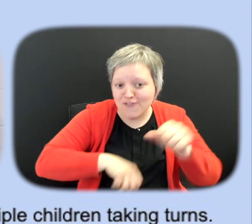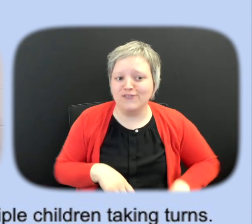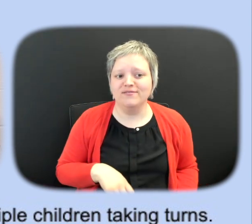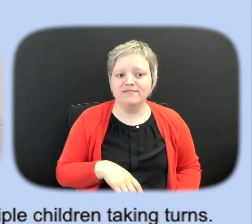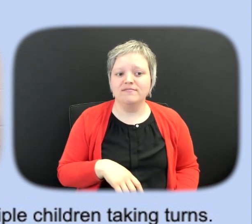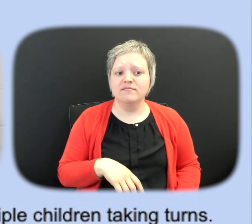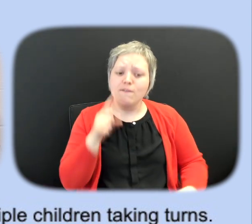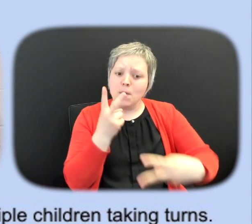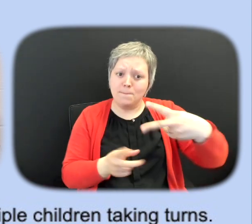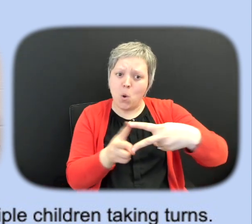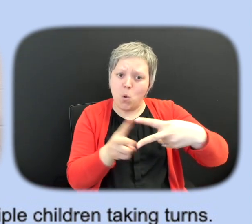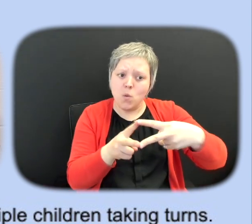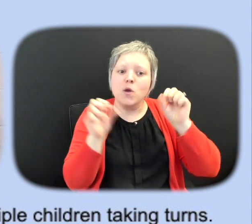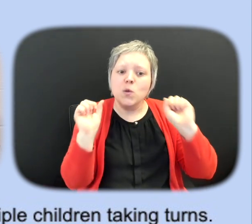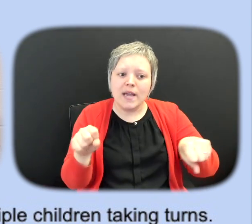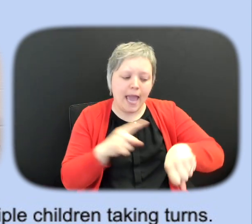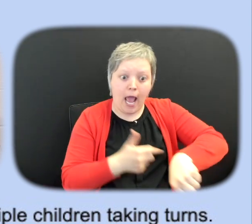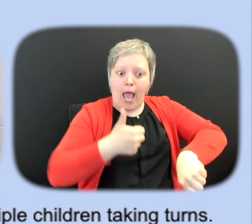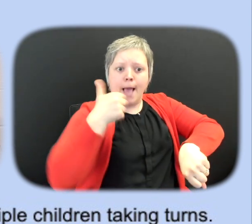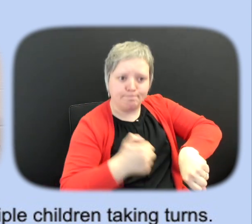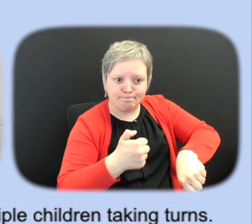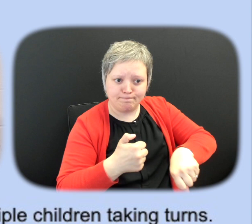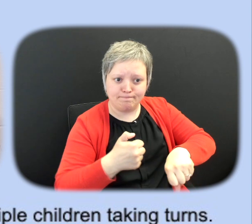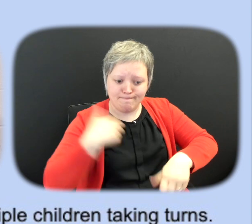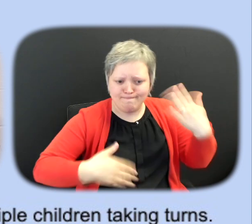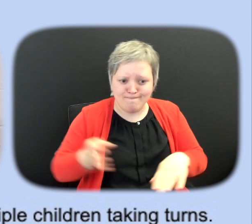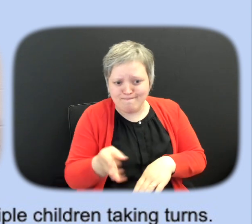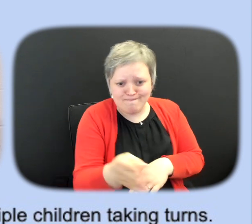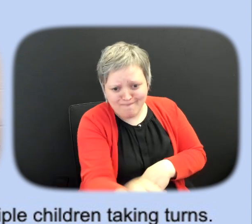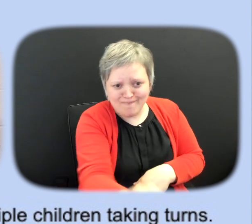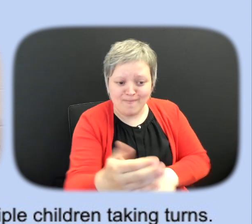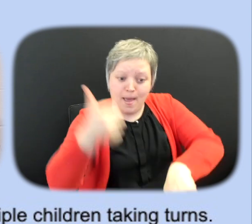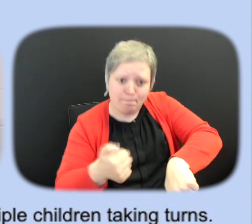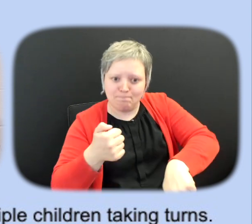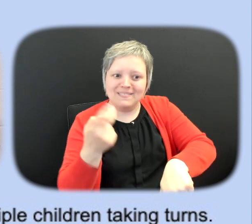Lava” or an obstacle course we can set up a timer so the child can see the timer counting down and